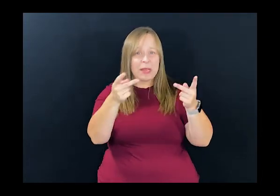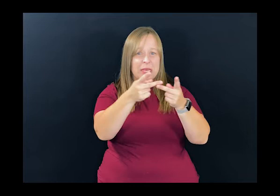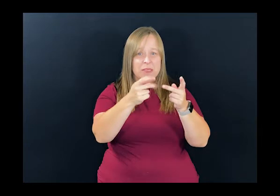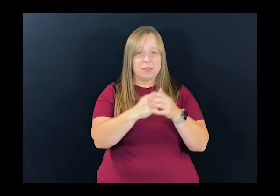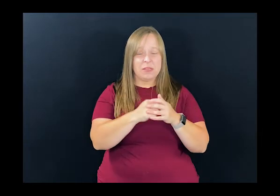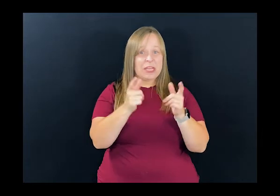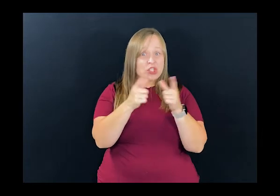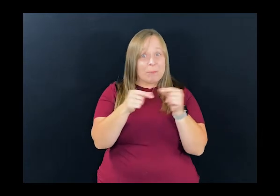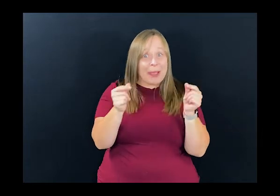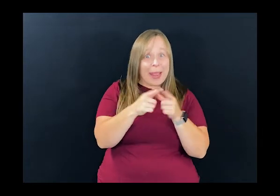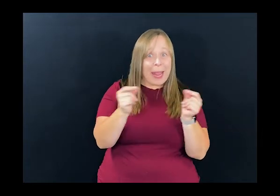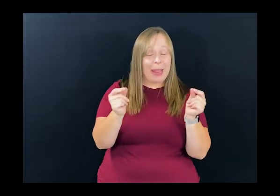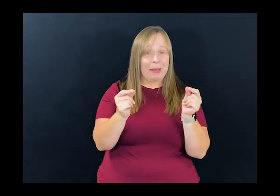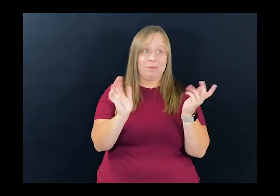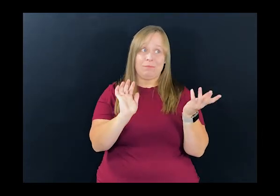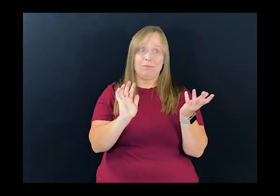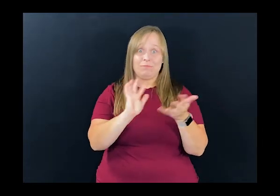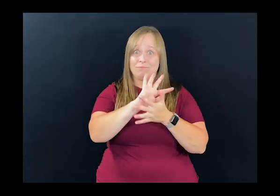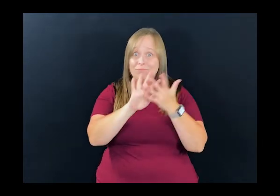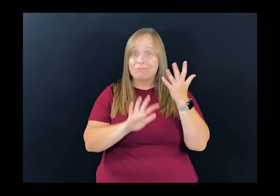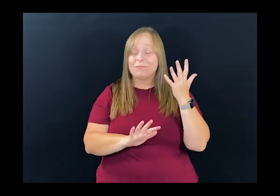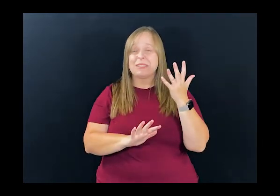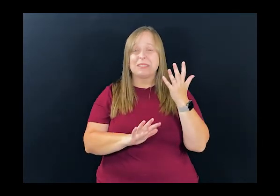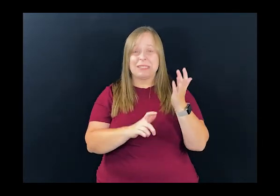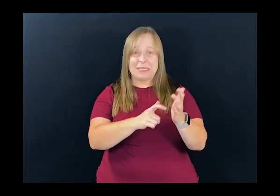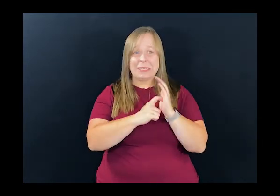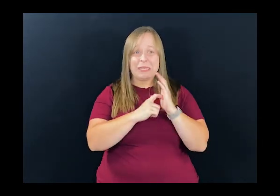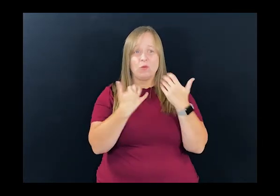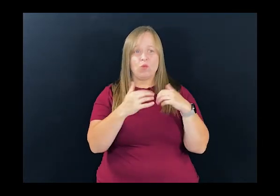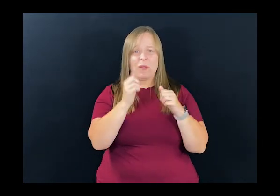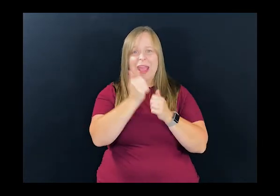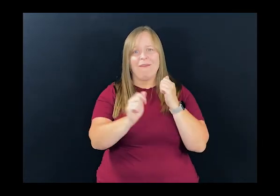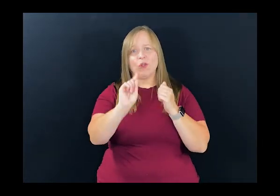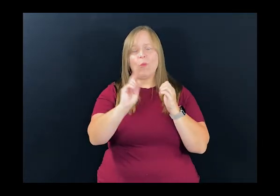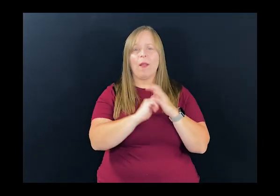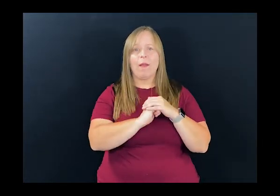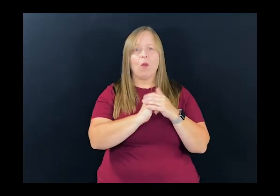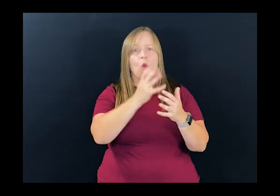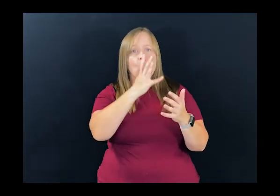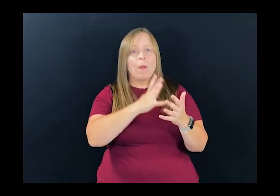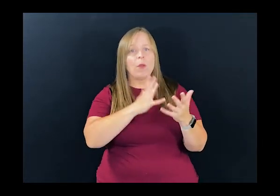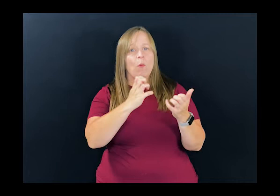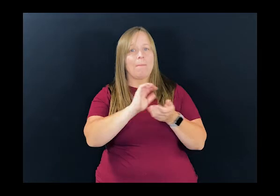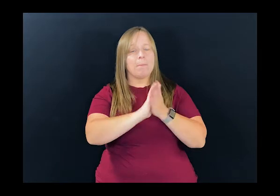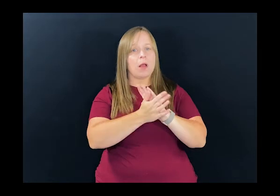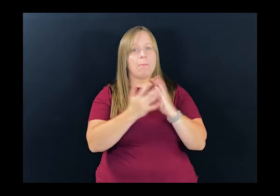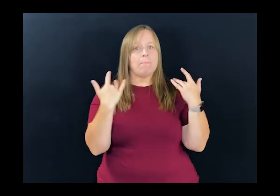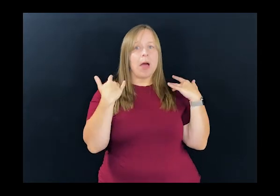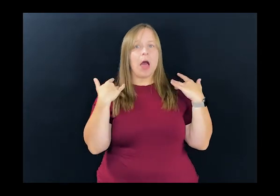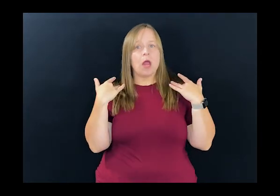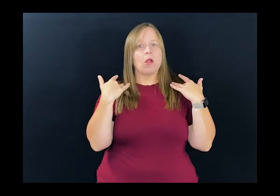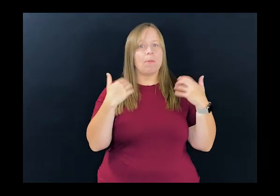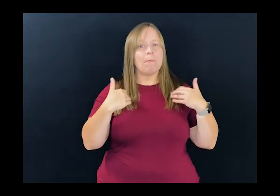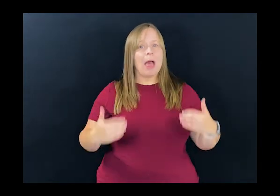in Japan. So the need was everywhere. Women who wanted to model, but their bodies